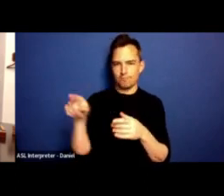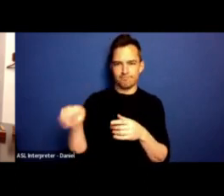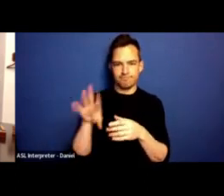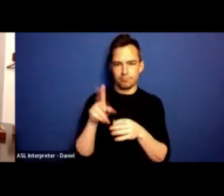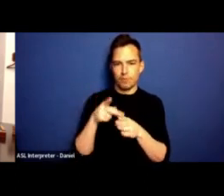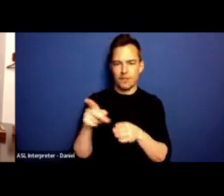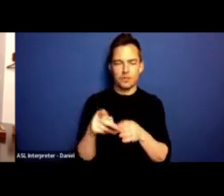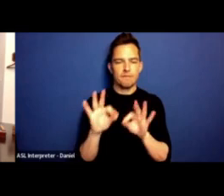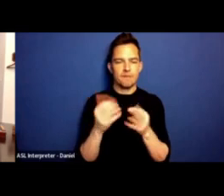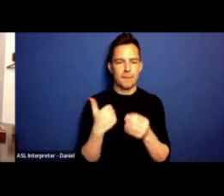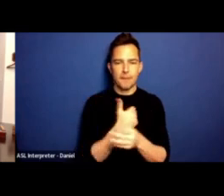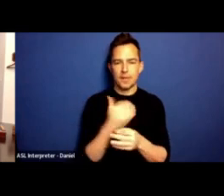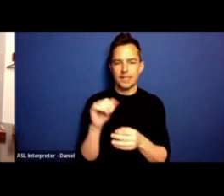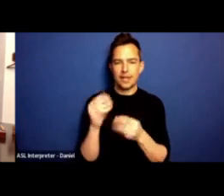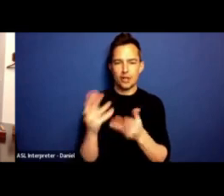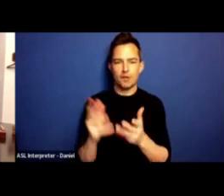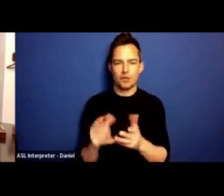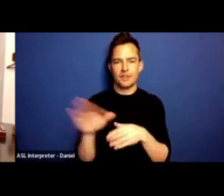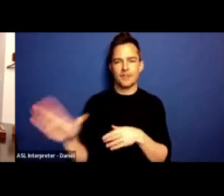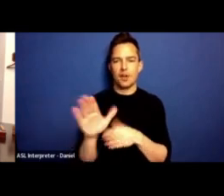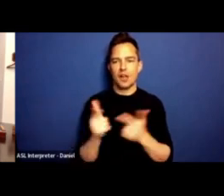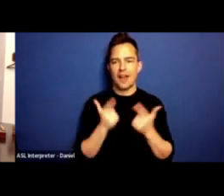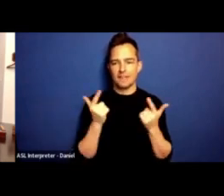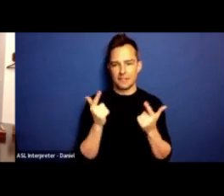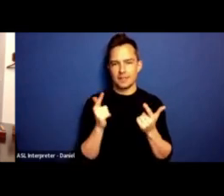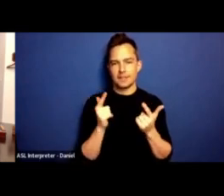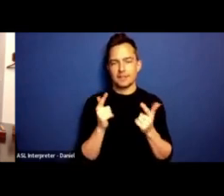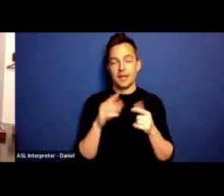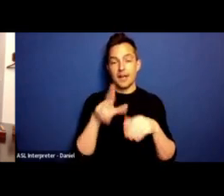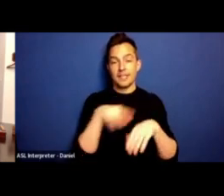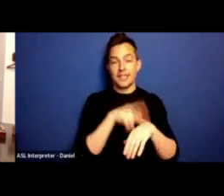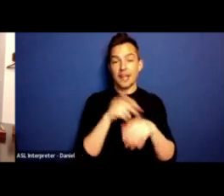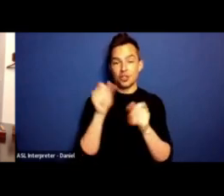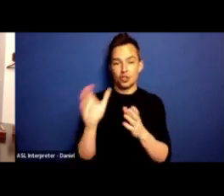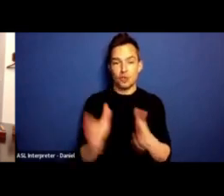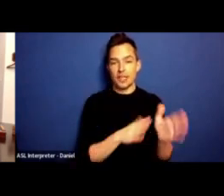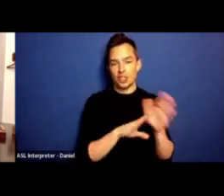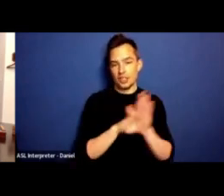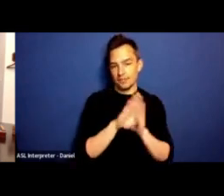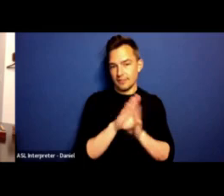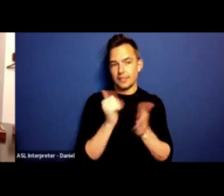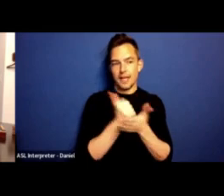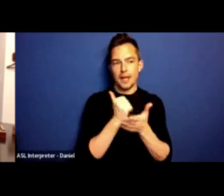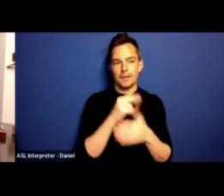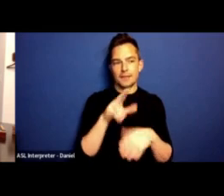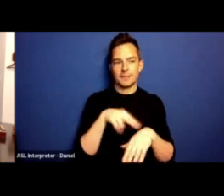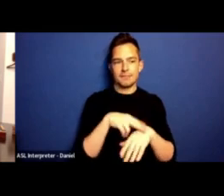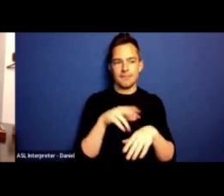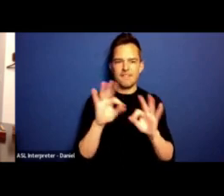members, caregivers in the like a National Strategy to Support Family Caregivers with over 300